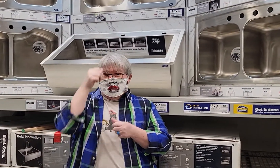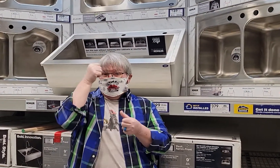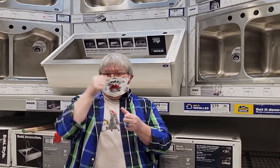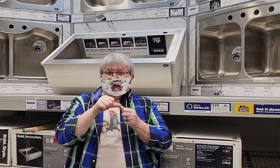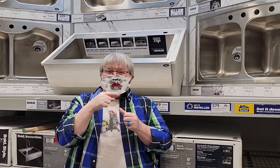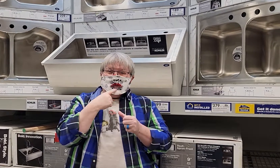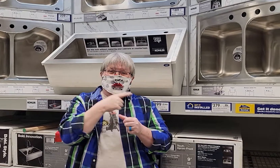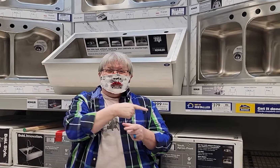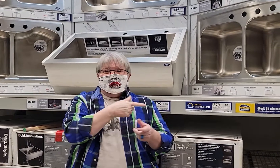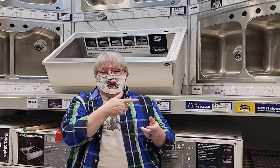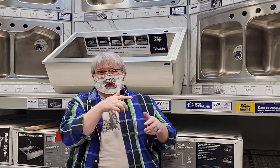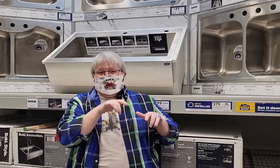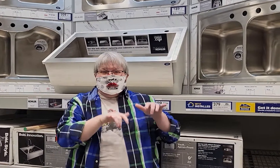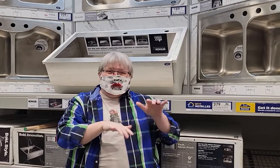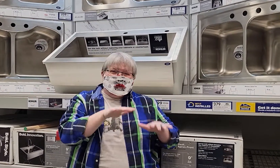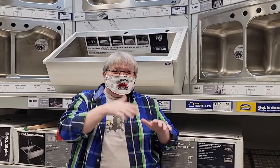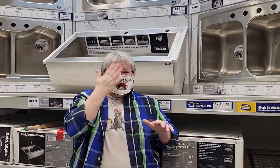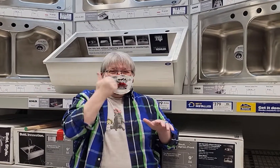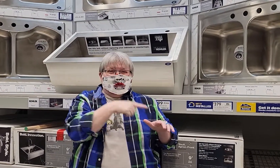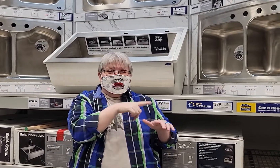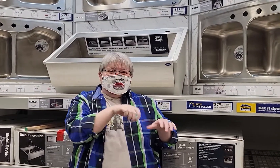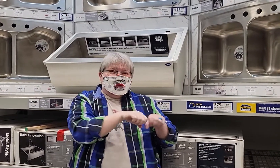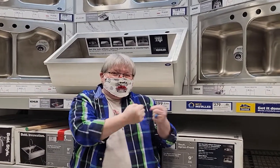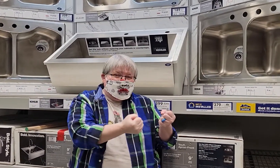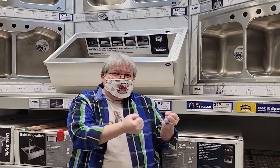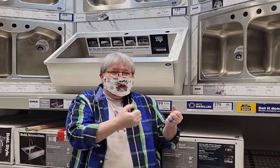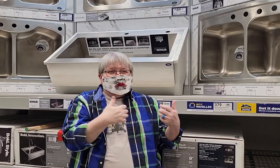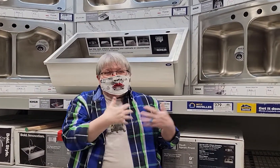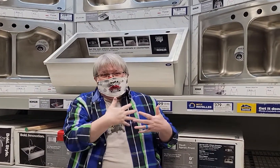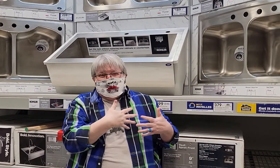Remember we said.. eh not sure because we don't want it to break,